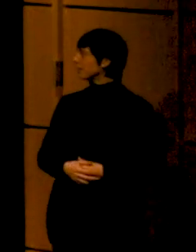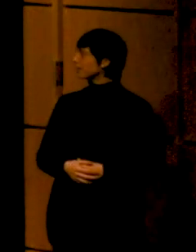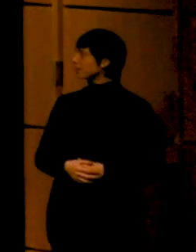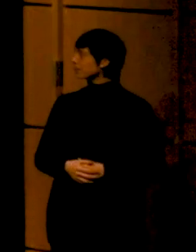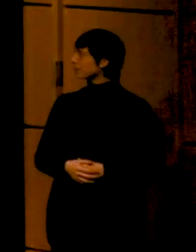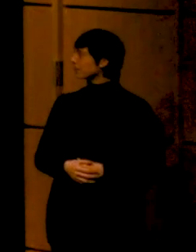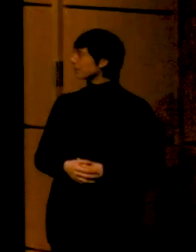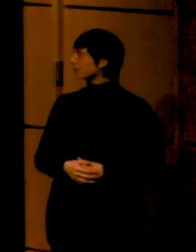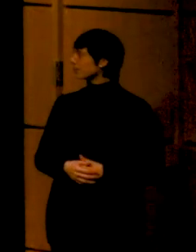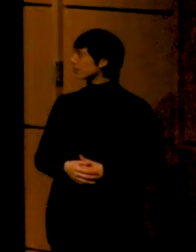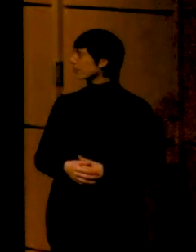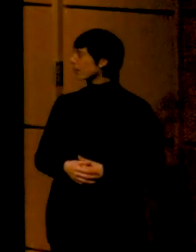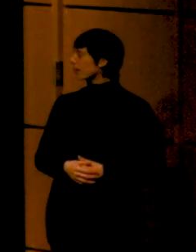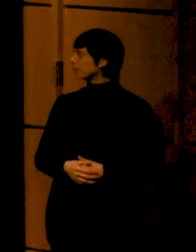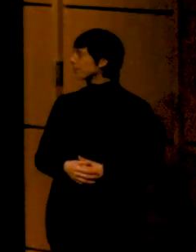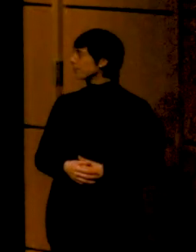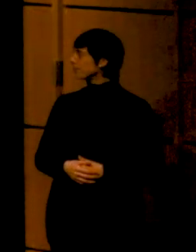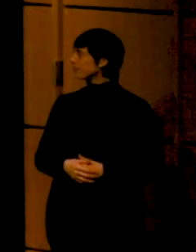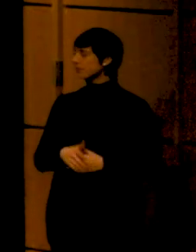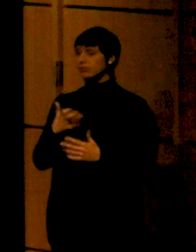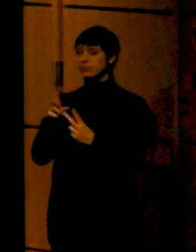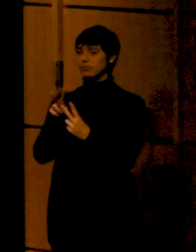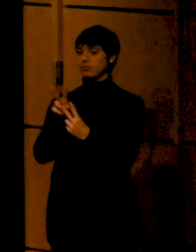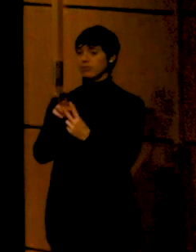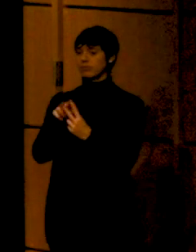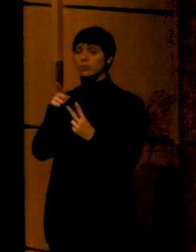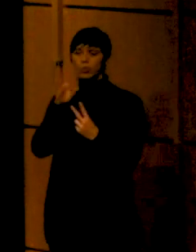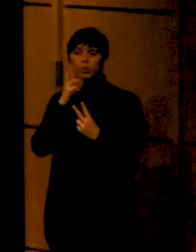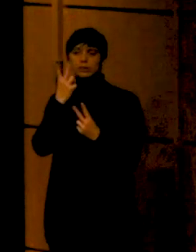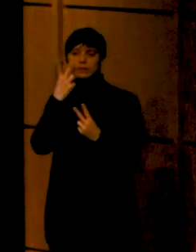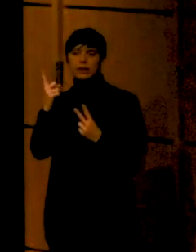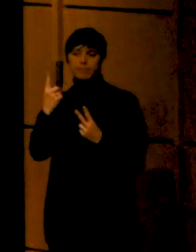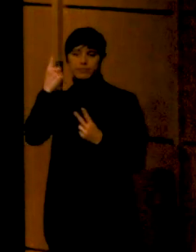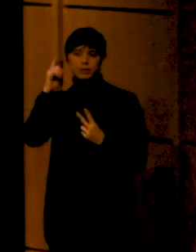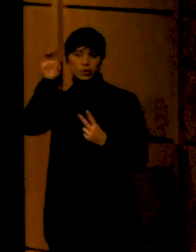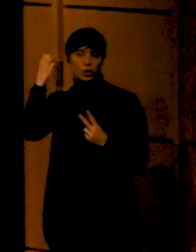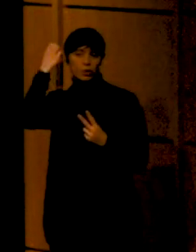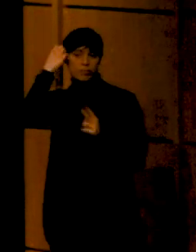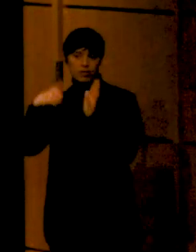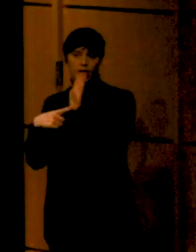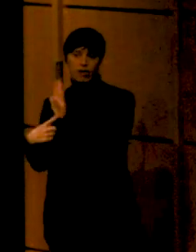And I want to point out two things about it. It's upstairs in the European galleries, you can go see it. And I want to point out two things.